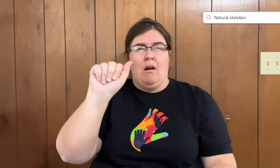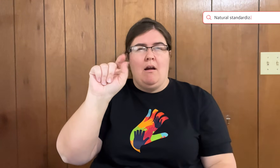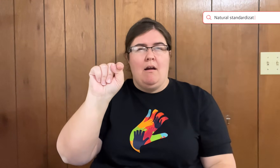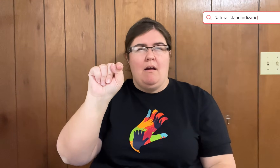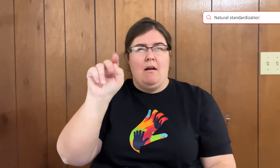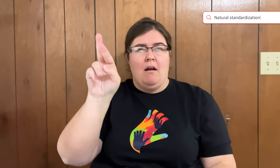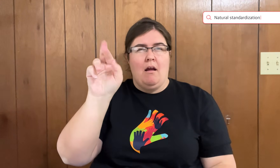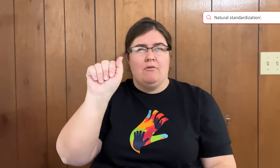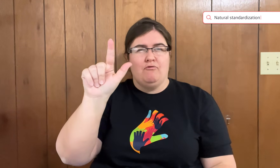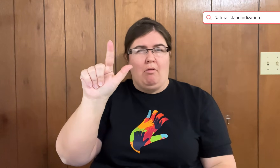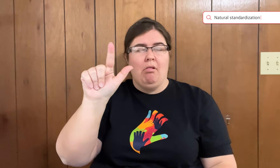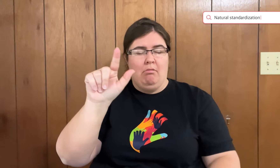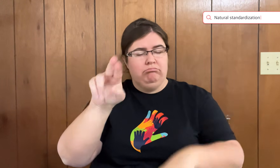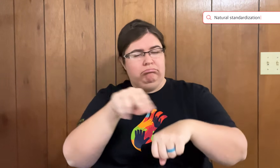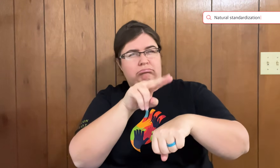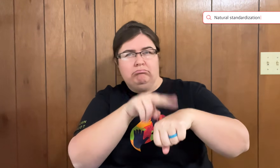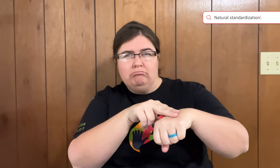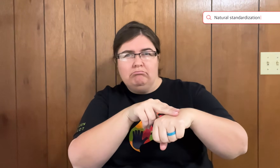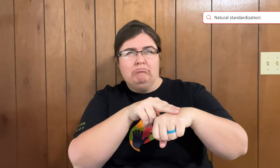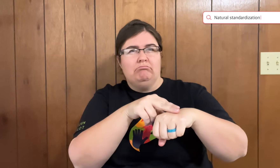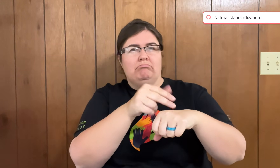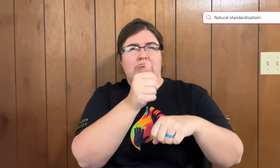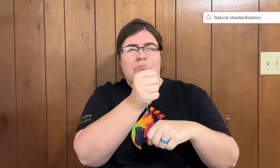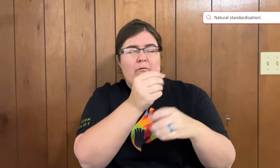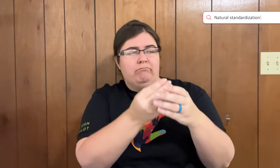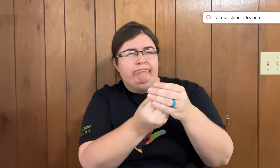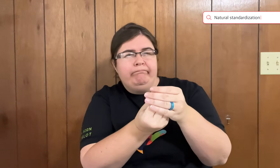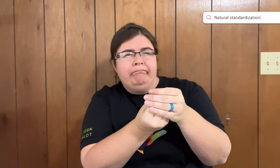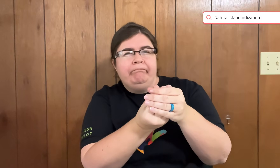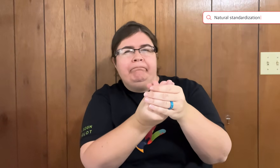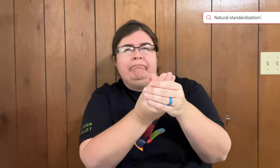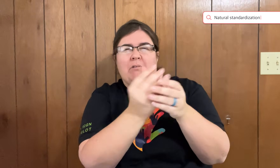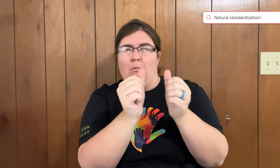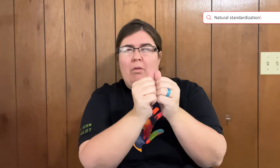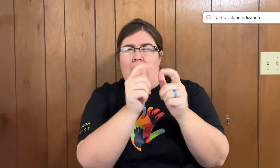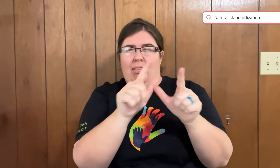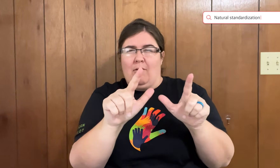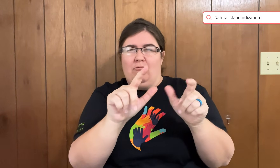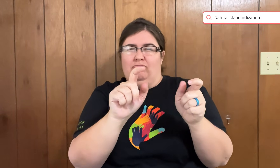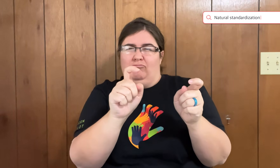Natural Standardization. Meaning, it occurs naturally as language grows,